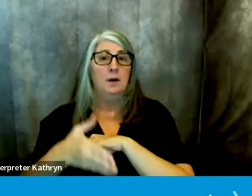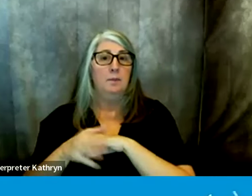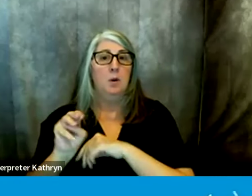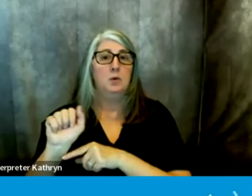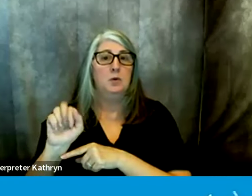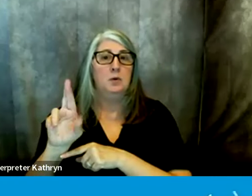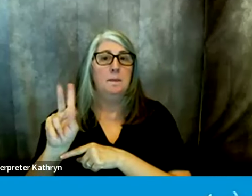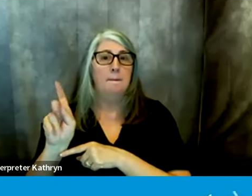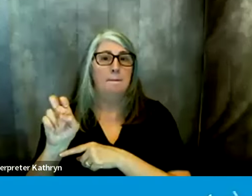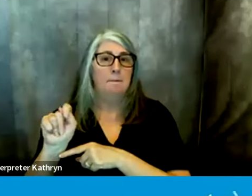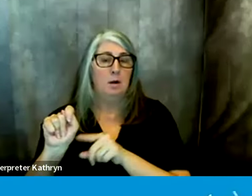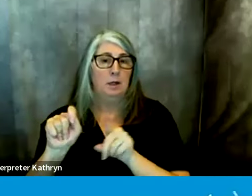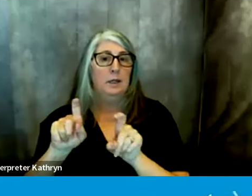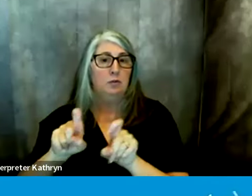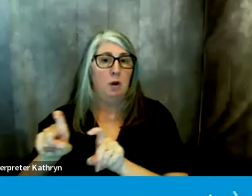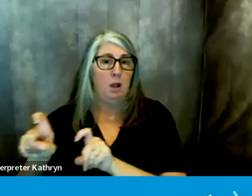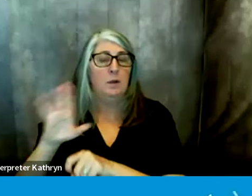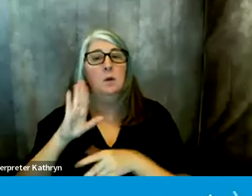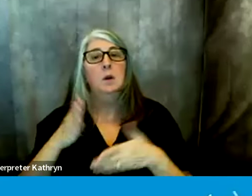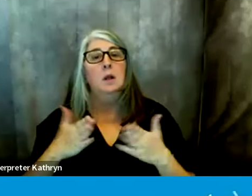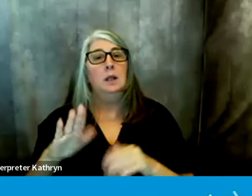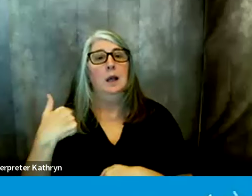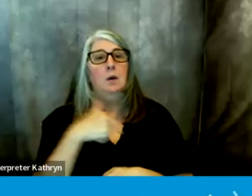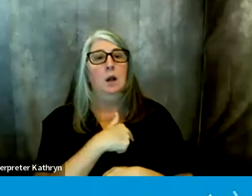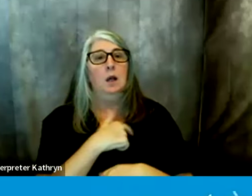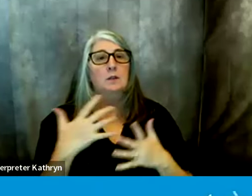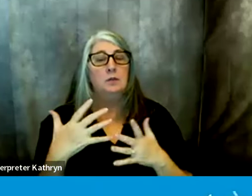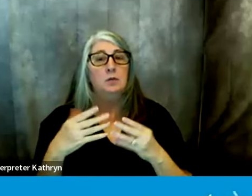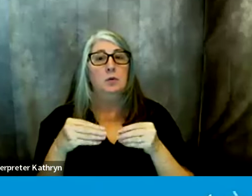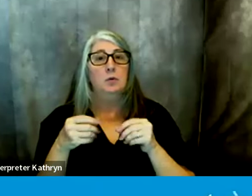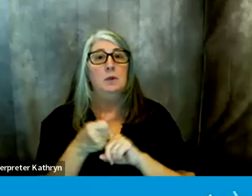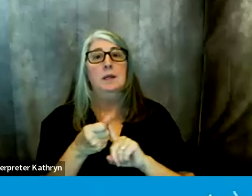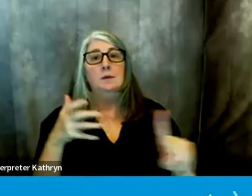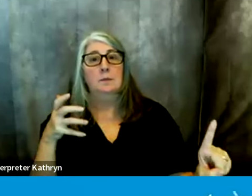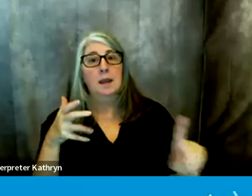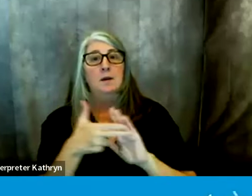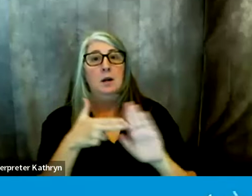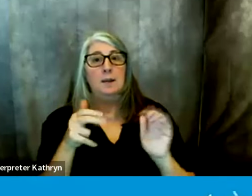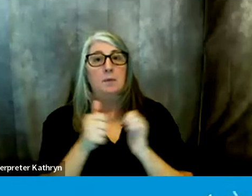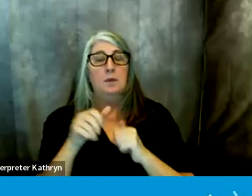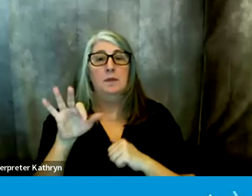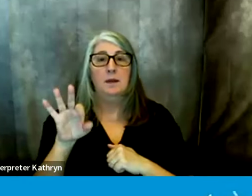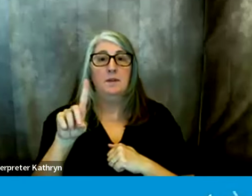that will allow us to expand our label with FDA. Assuming they can grant us that,